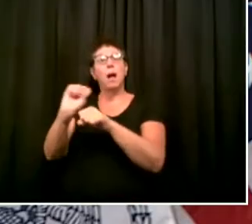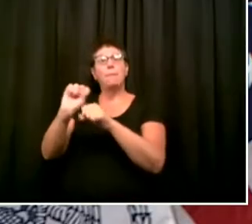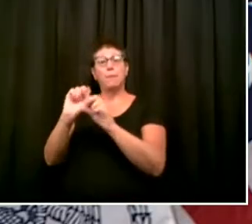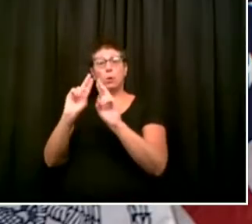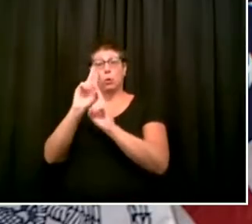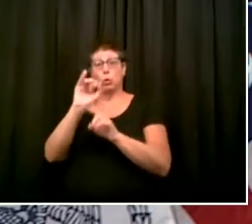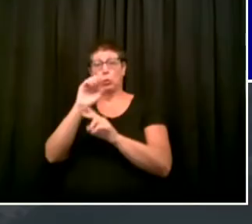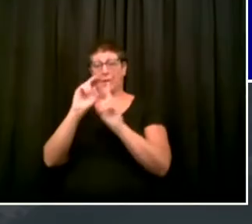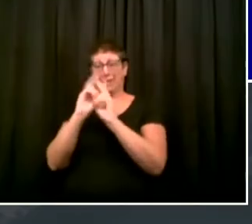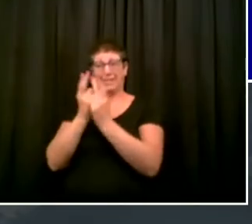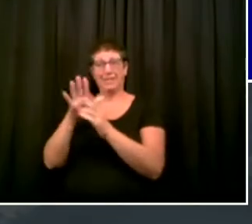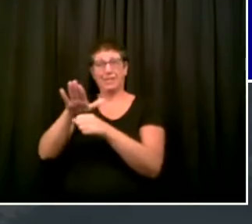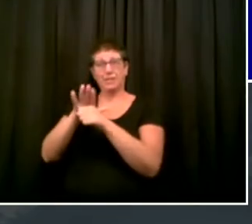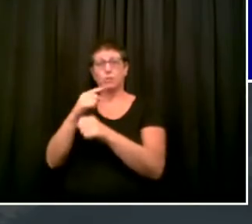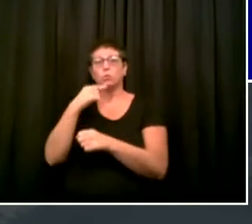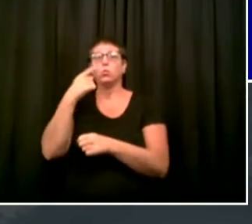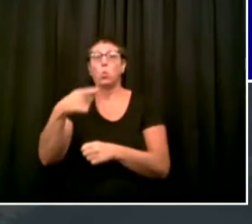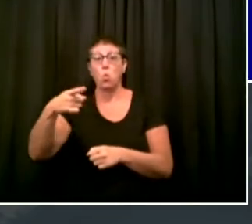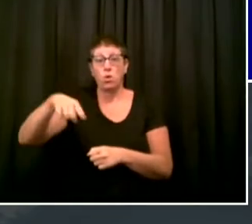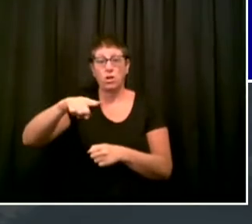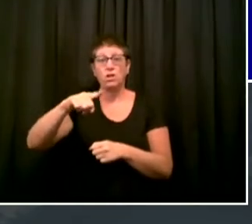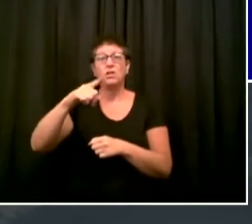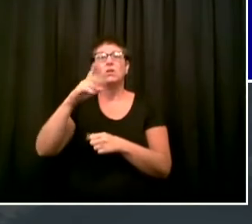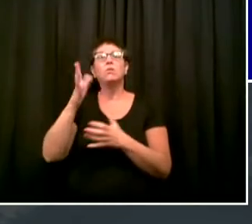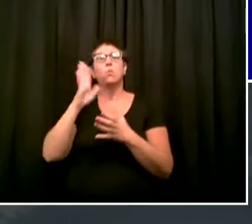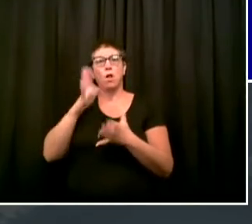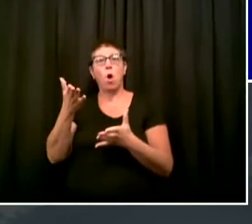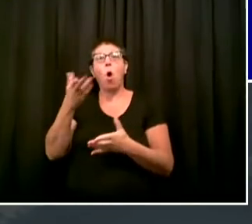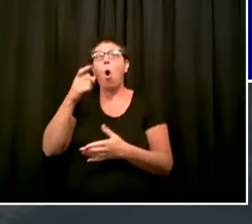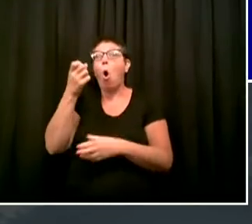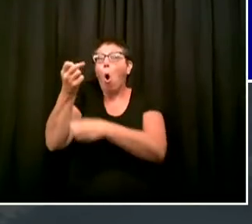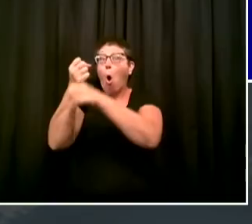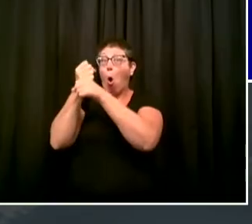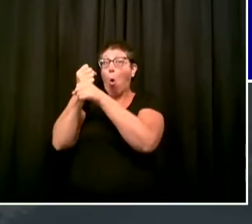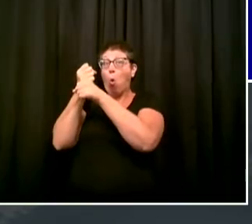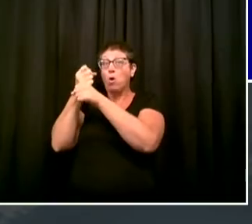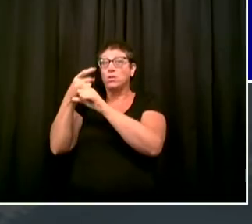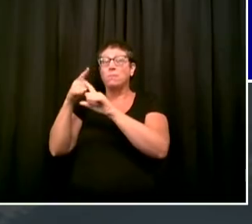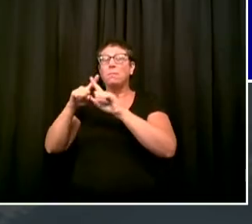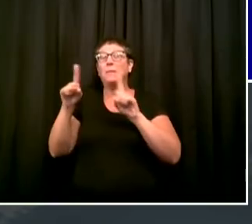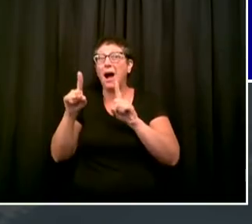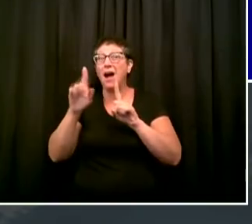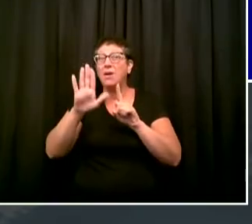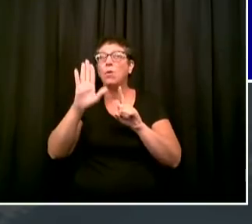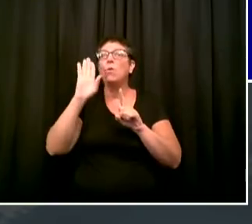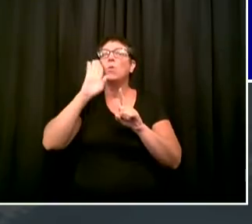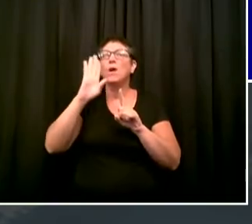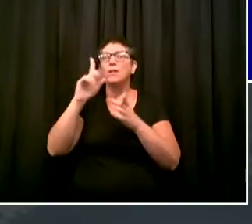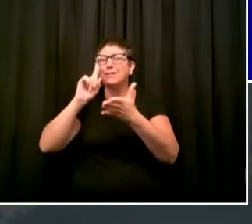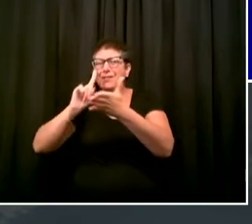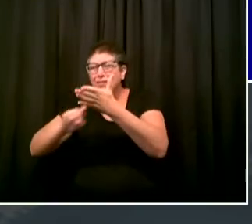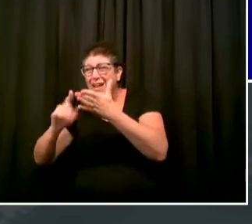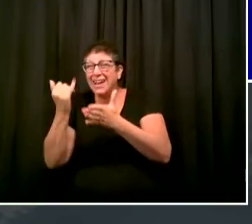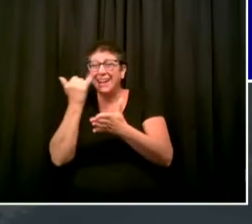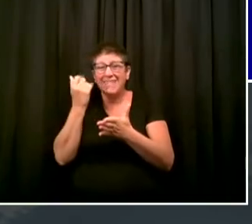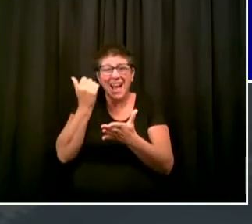LABOR MOVEMENT IS, WE WIL LHOLD ON A DAY-TO-DAY